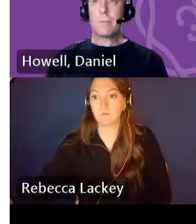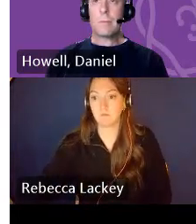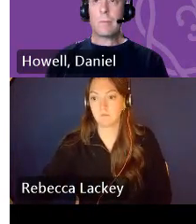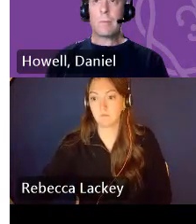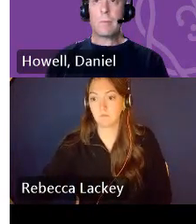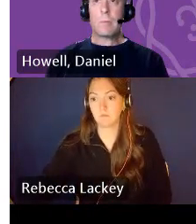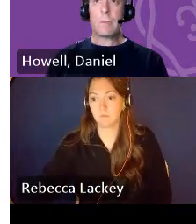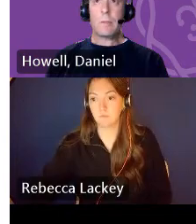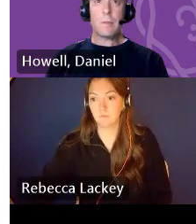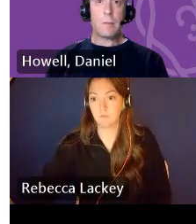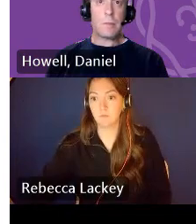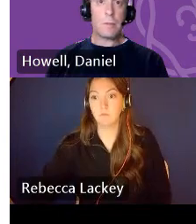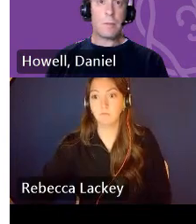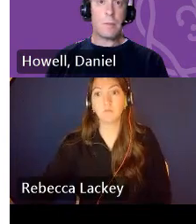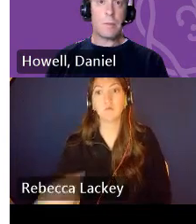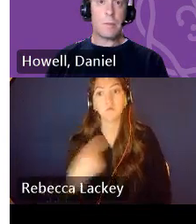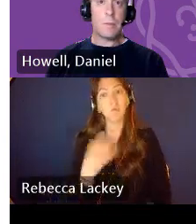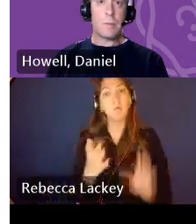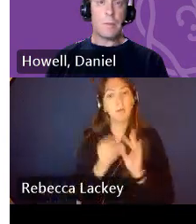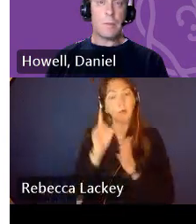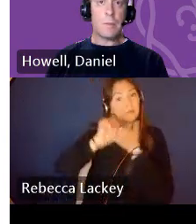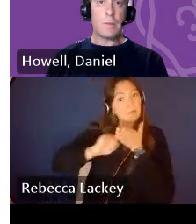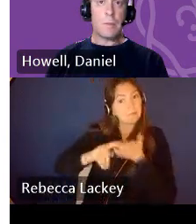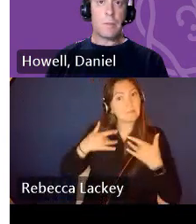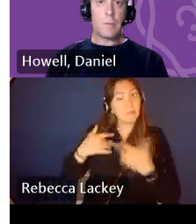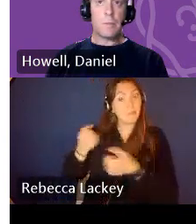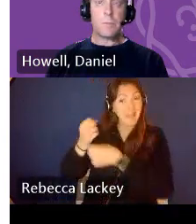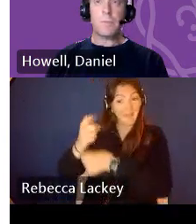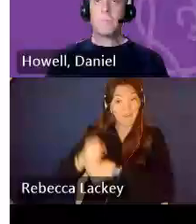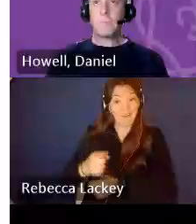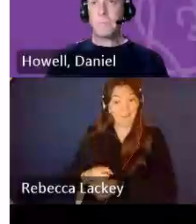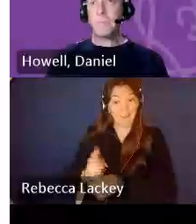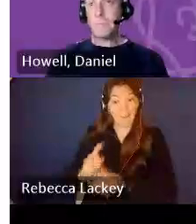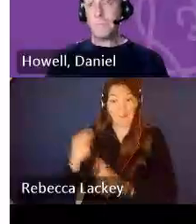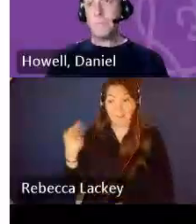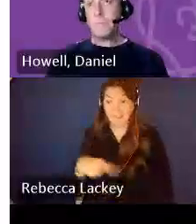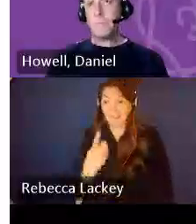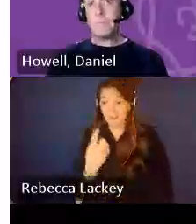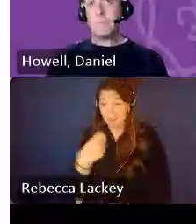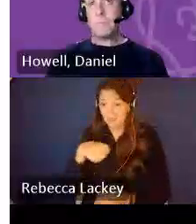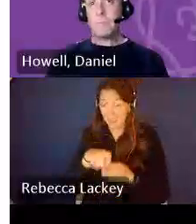you mentioned that we we inspect bridges typically once a year, but this one started to have issues,